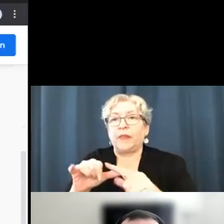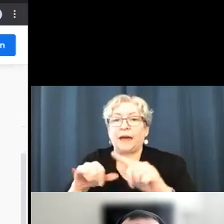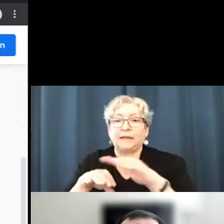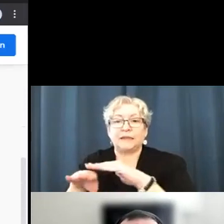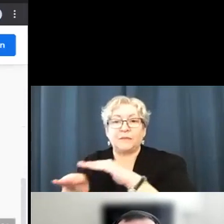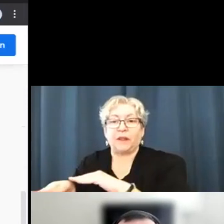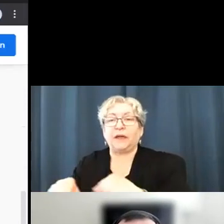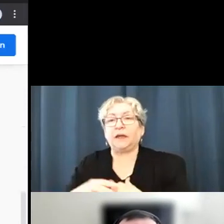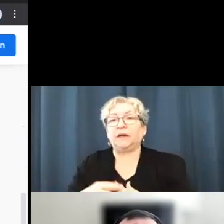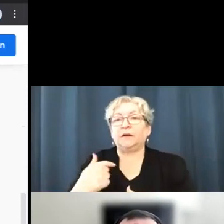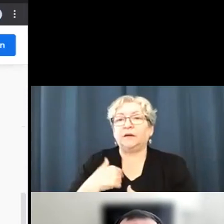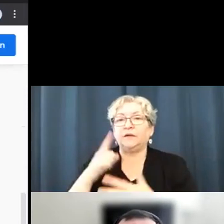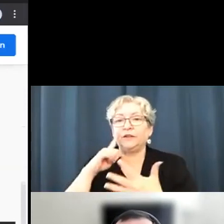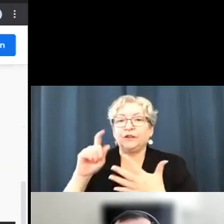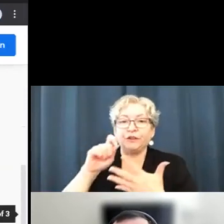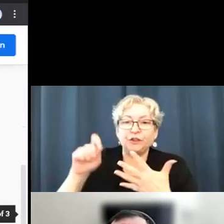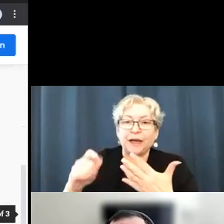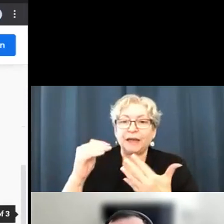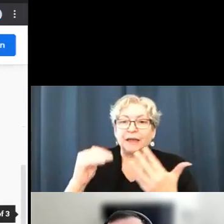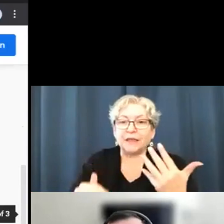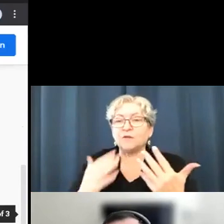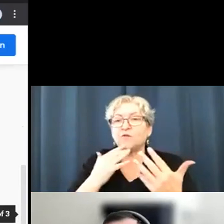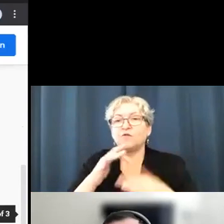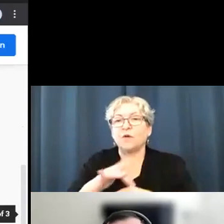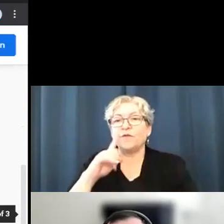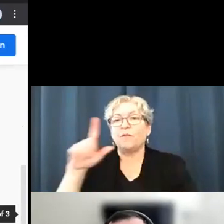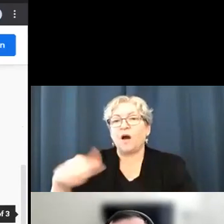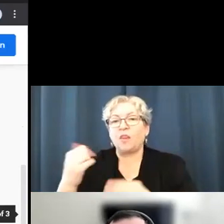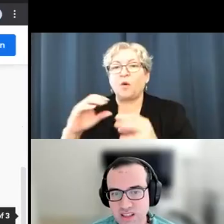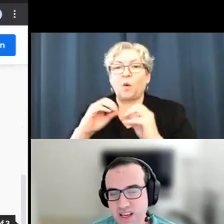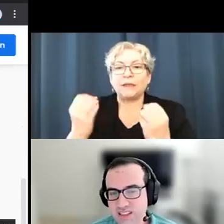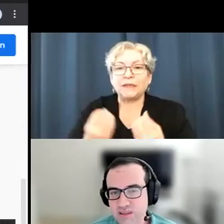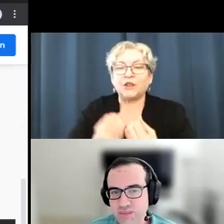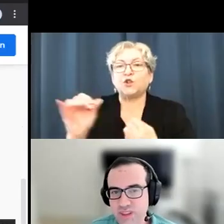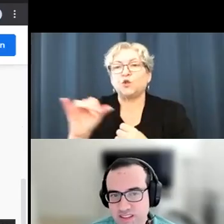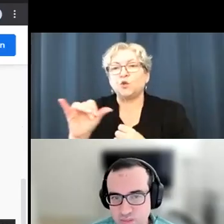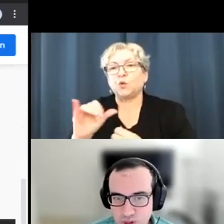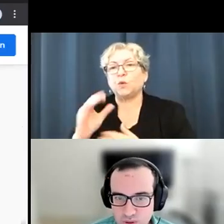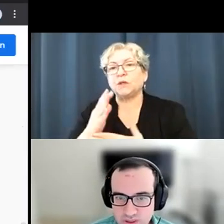So, we've got some checklists, some really great resources from other organizations as well. Some thoughts on mobile,